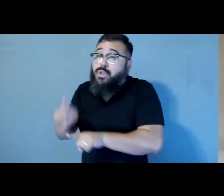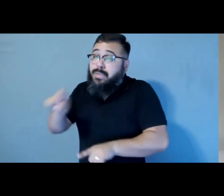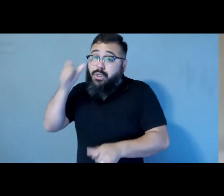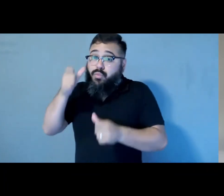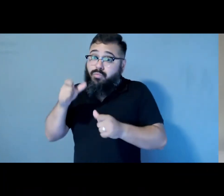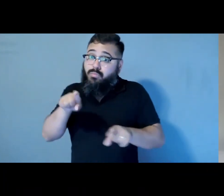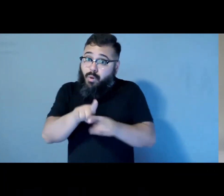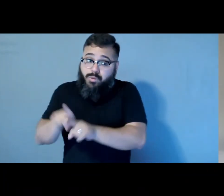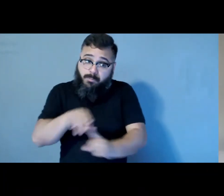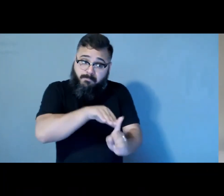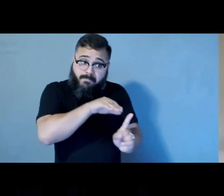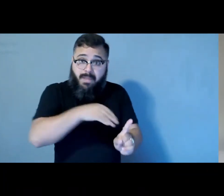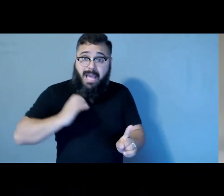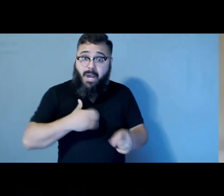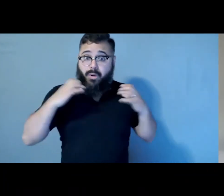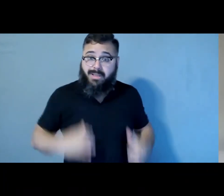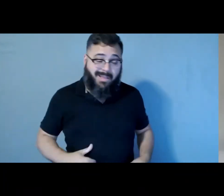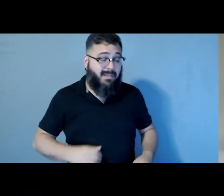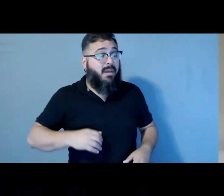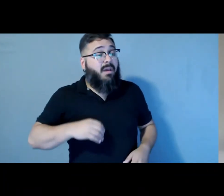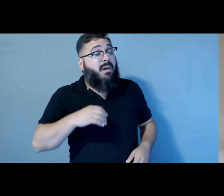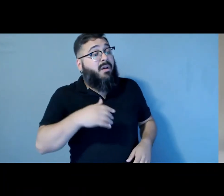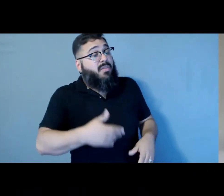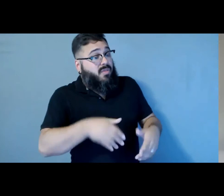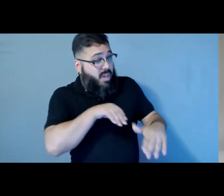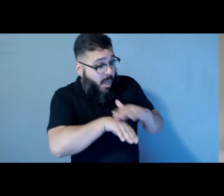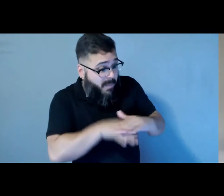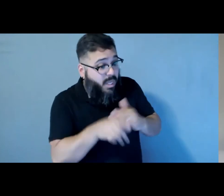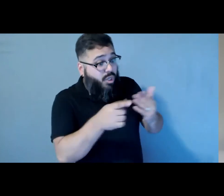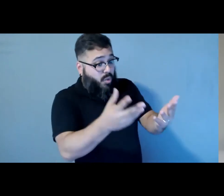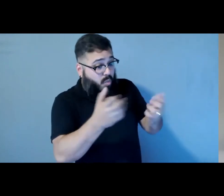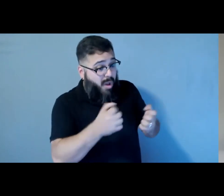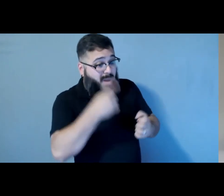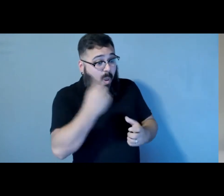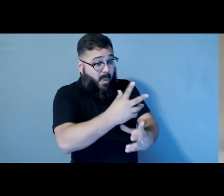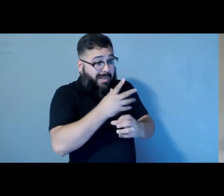that you don't always get the accommodation you want, as long as the accommodation you're getting is one that works.